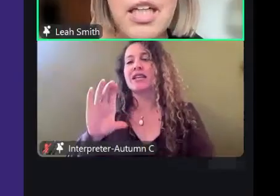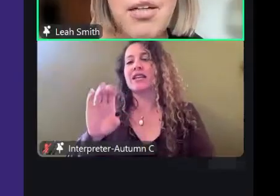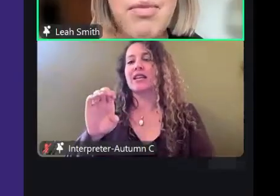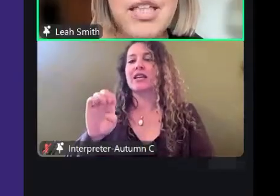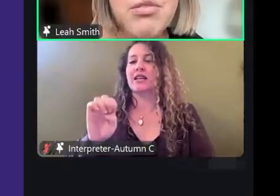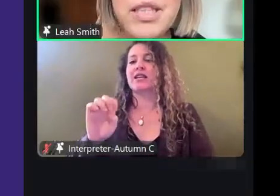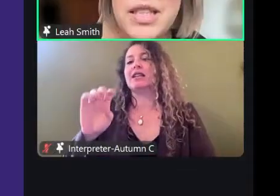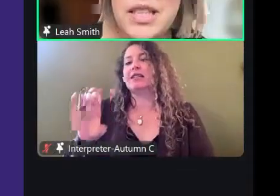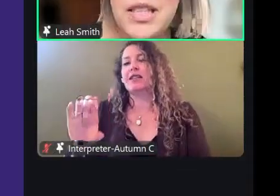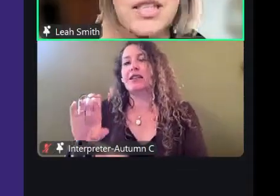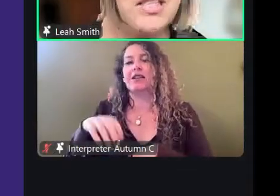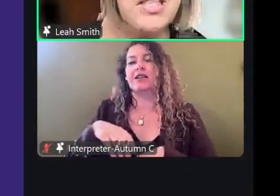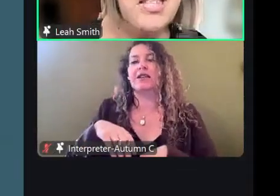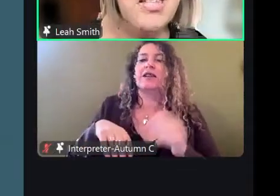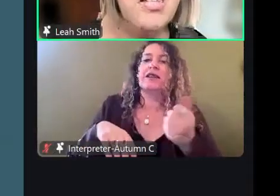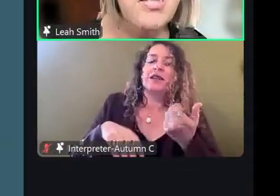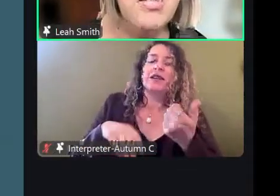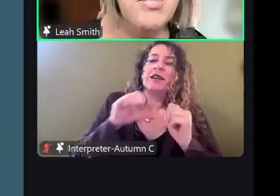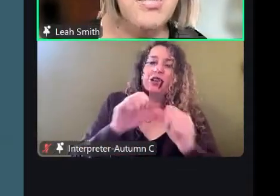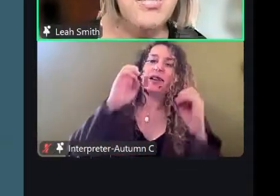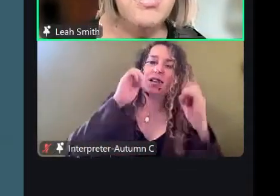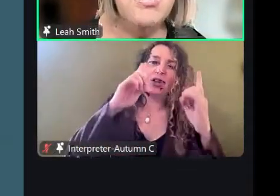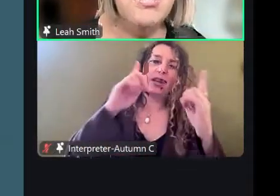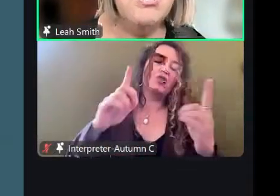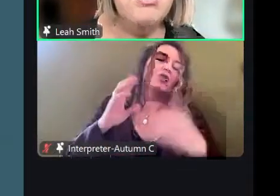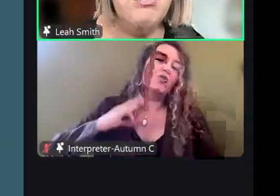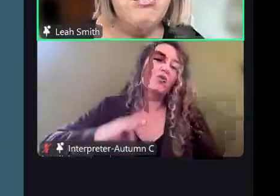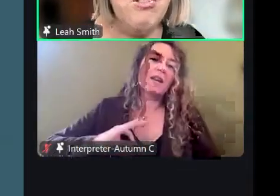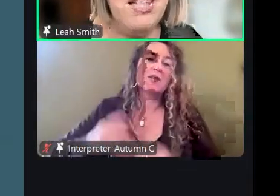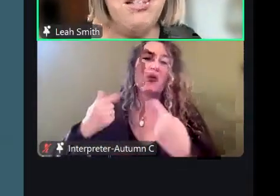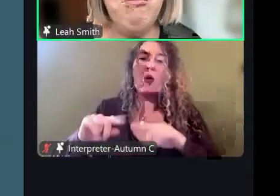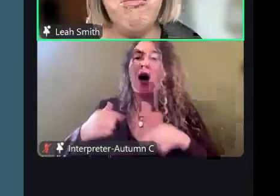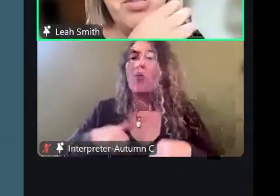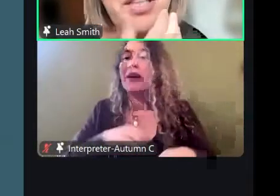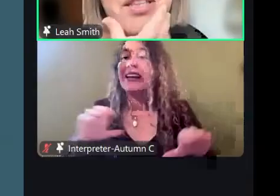as we did this. So this